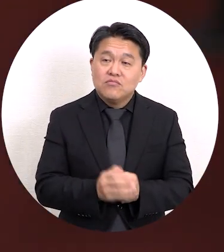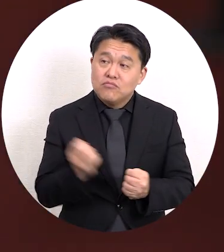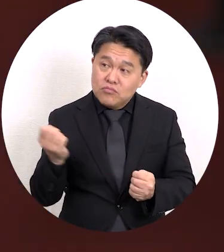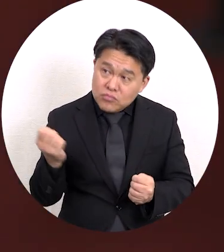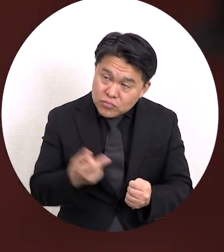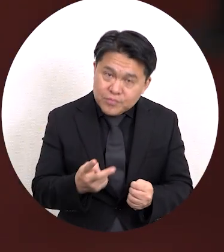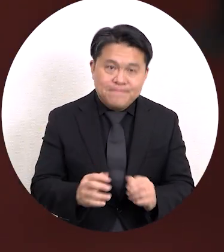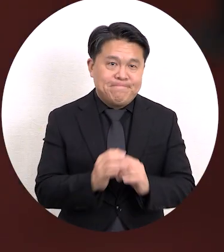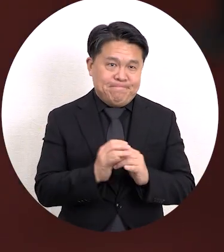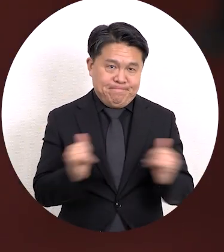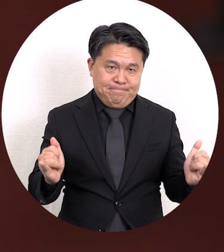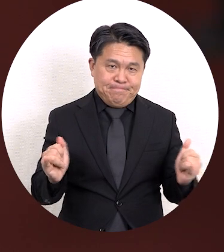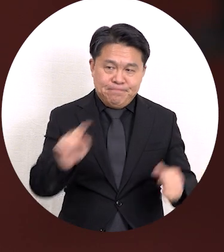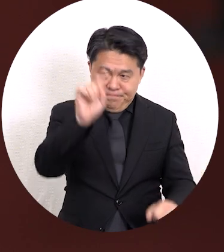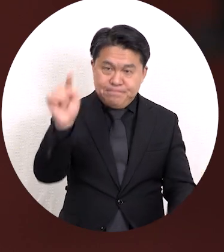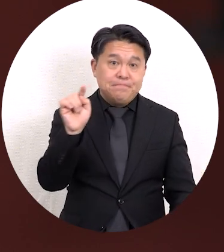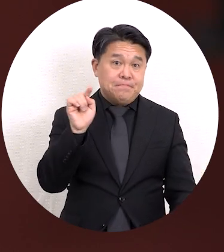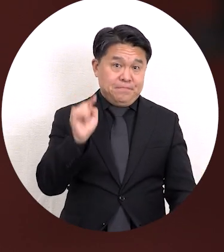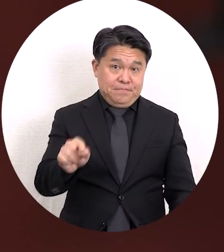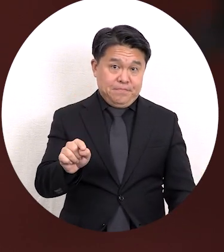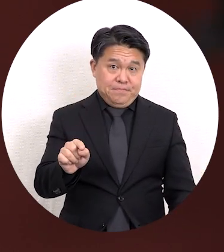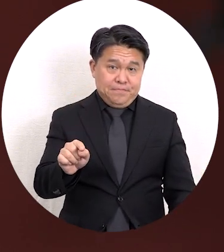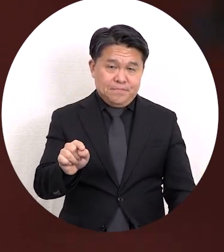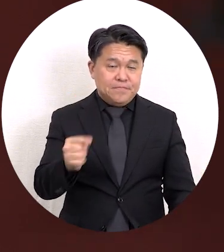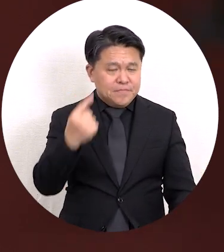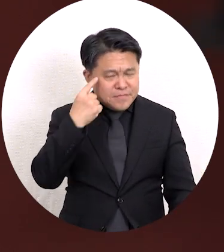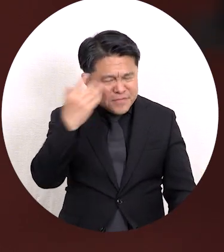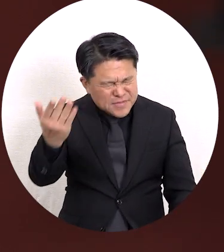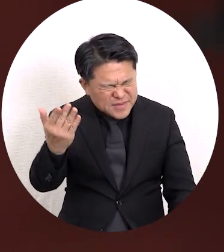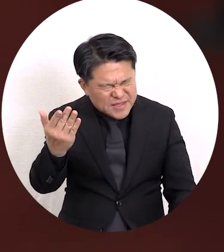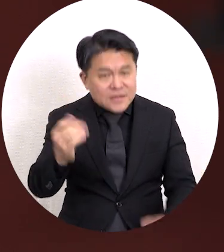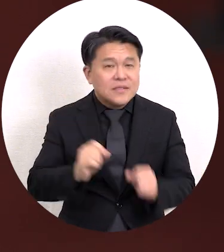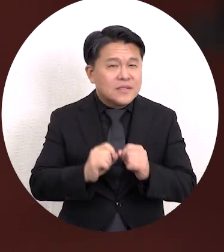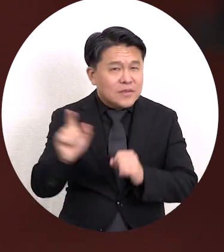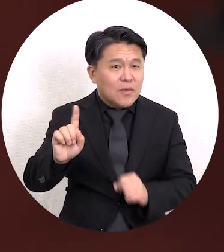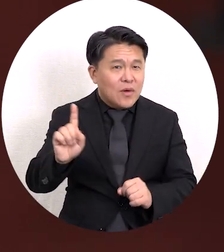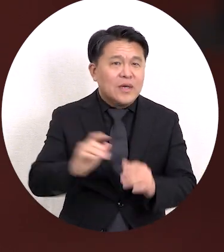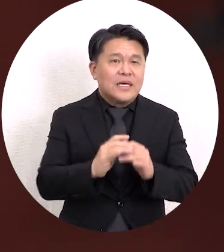about what it means to be human are tied to the question